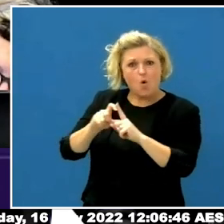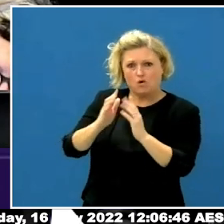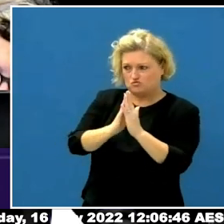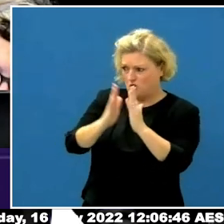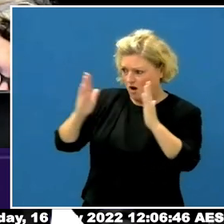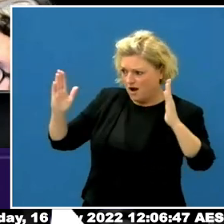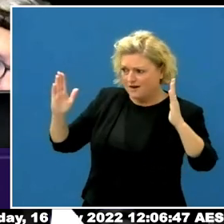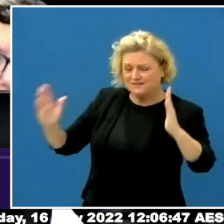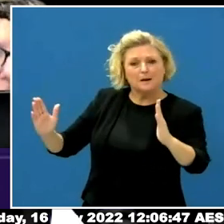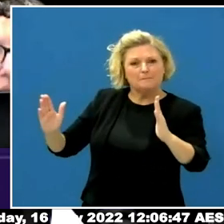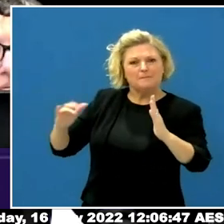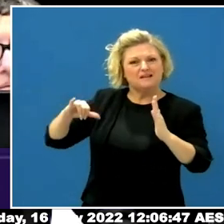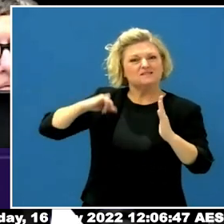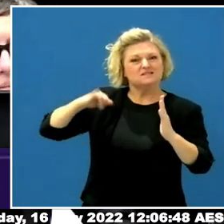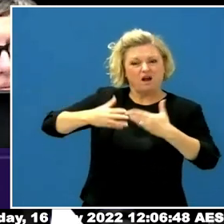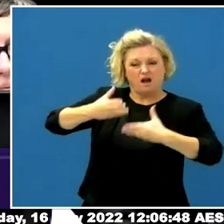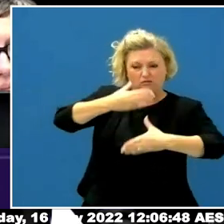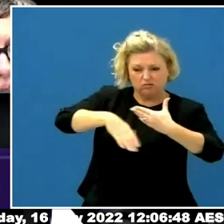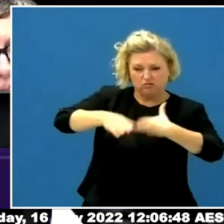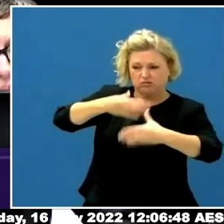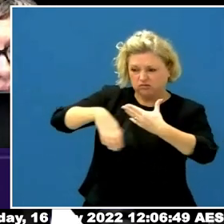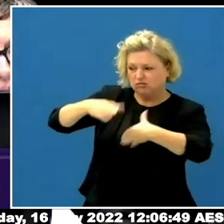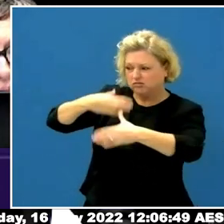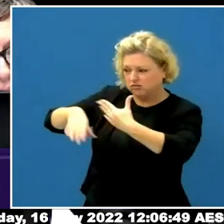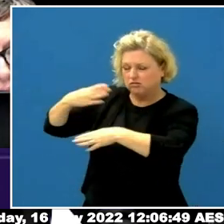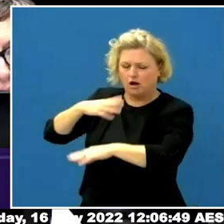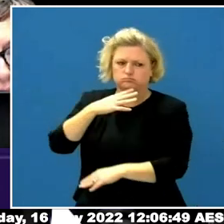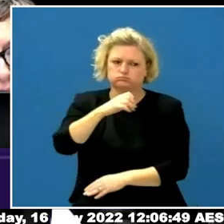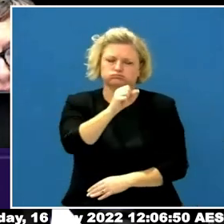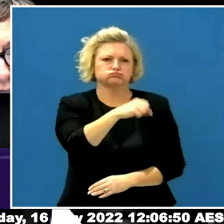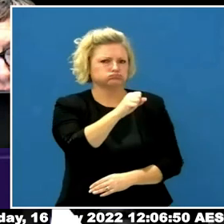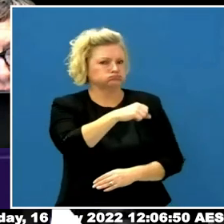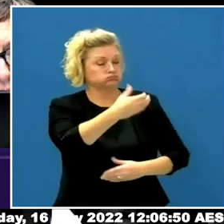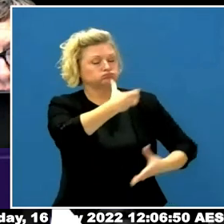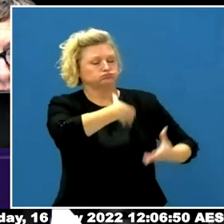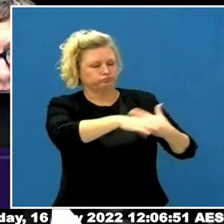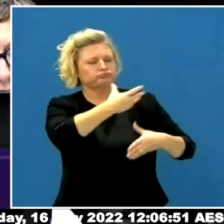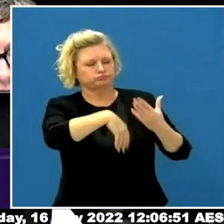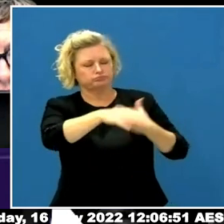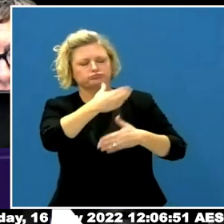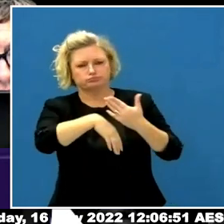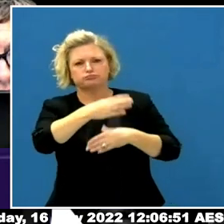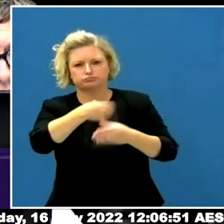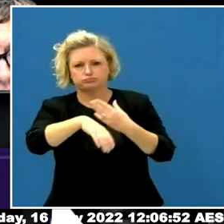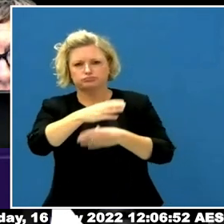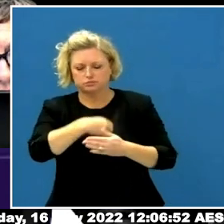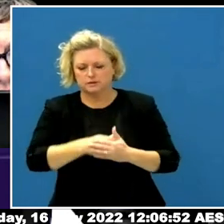Alright. Were you told - were you informed by Afford?